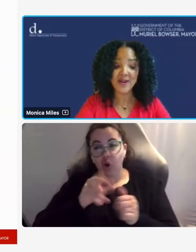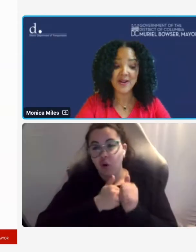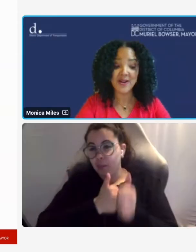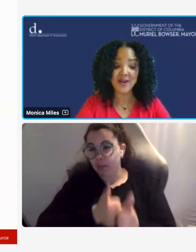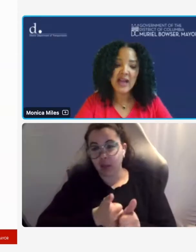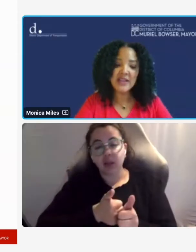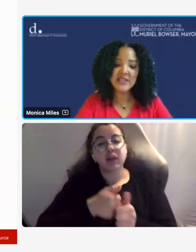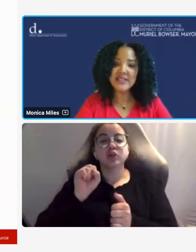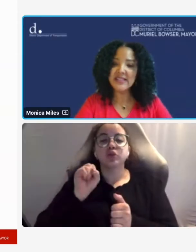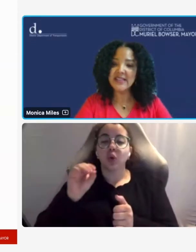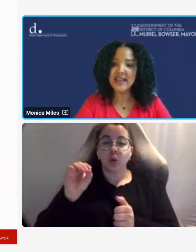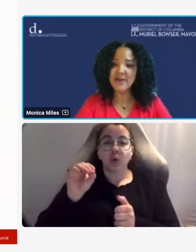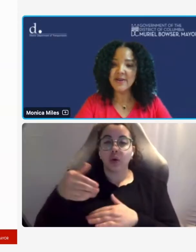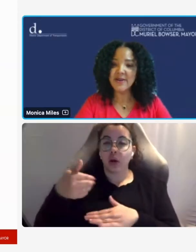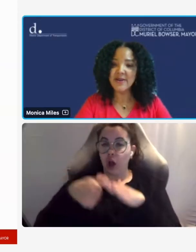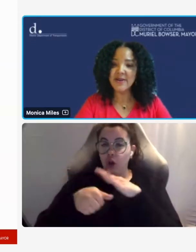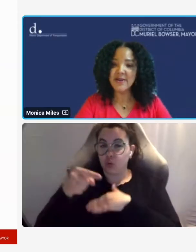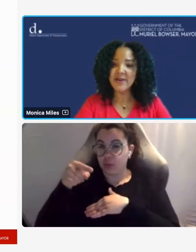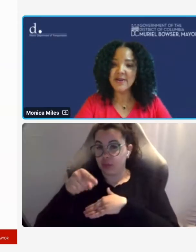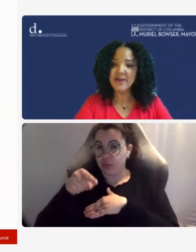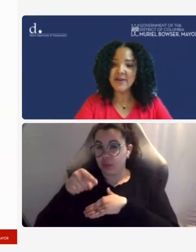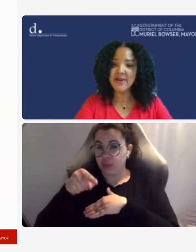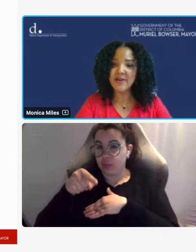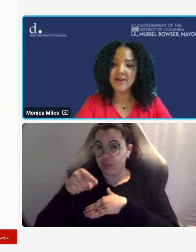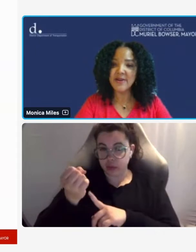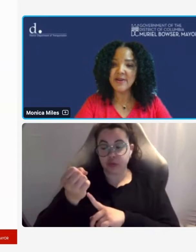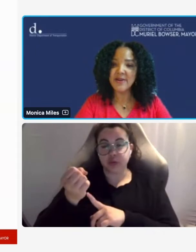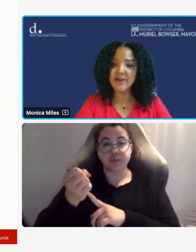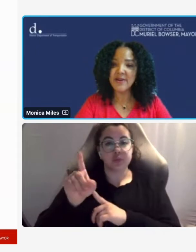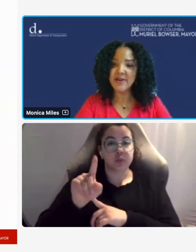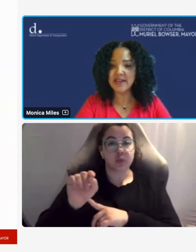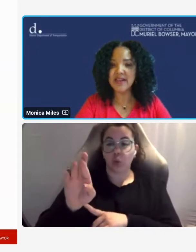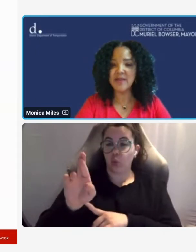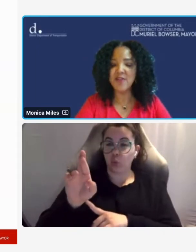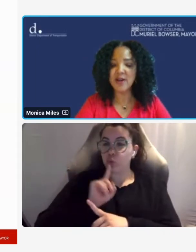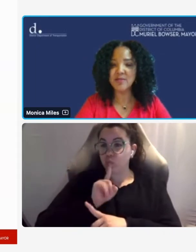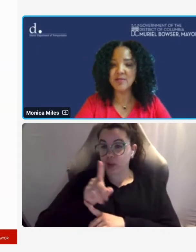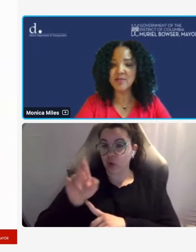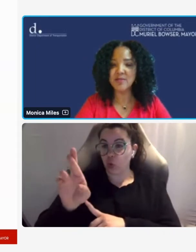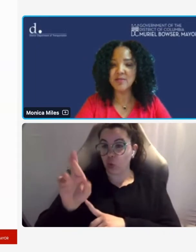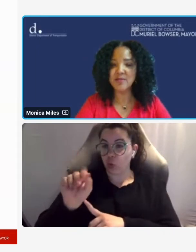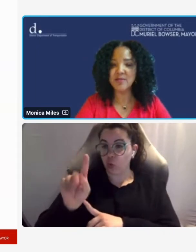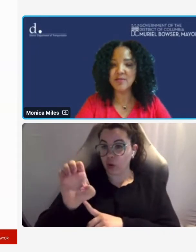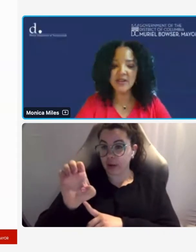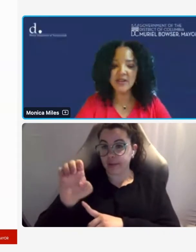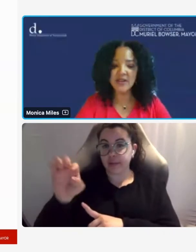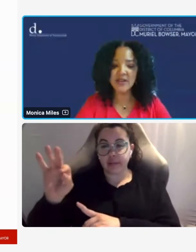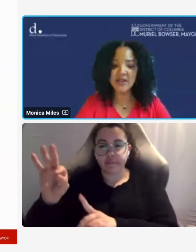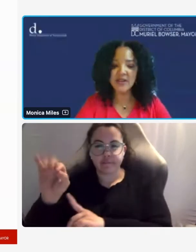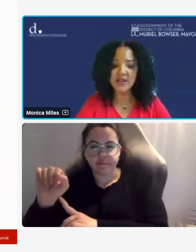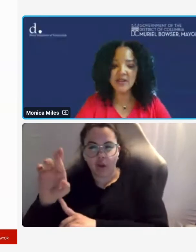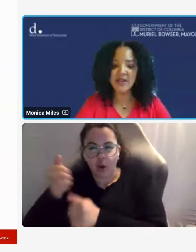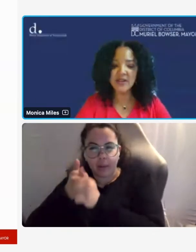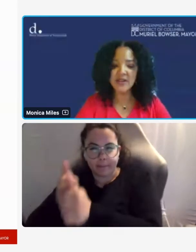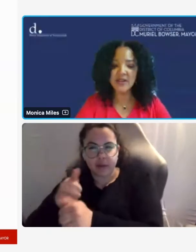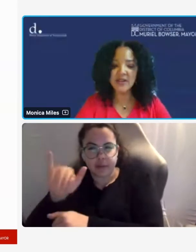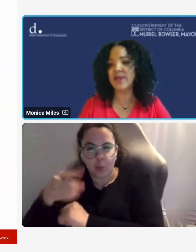so under this scenario where the rate the real rate for our compliant rate is 115 this is what